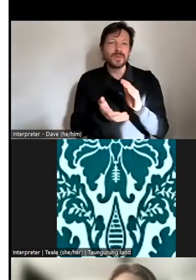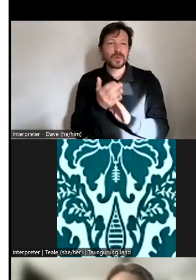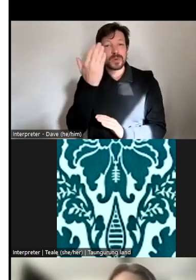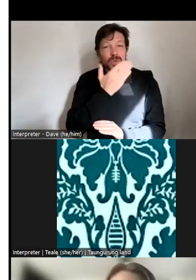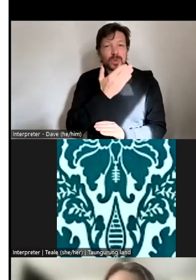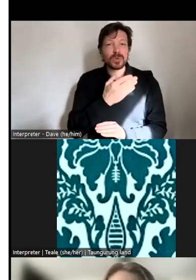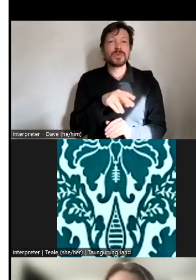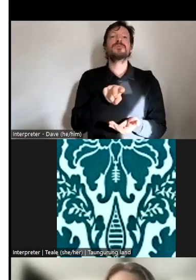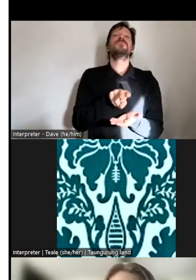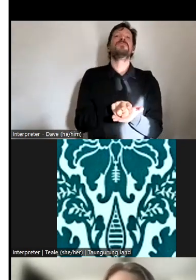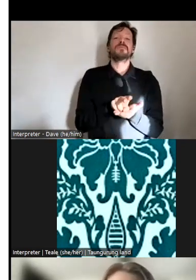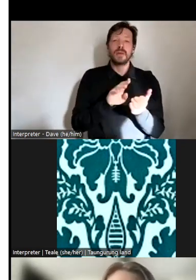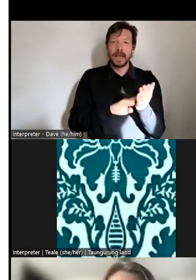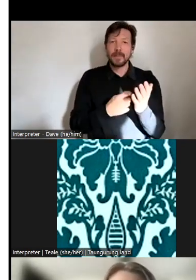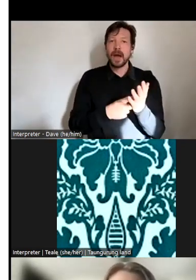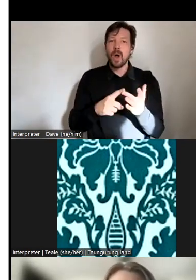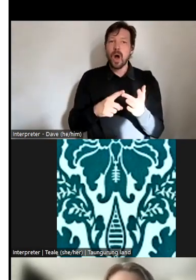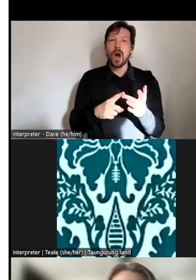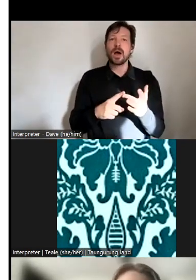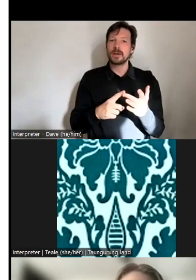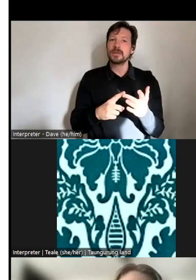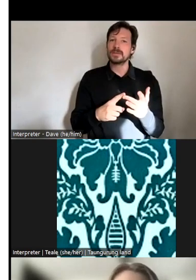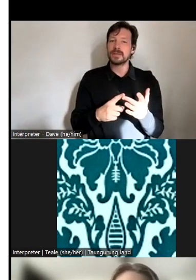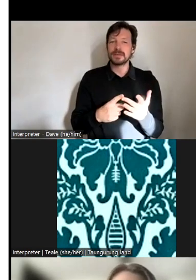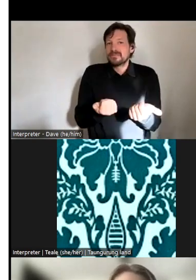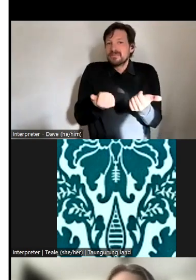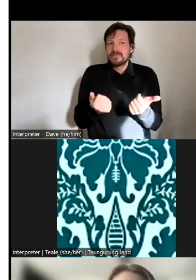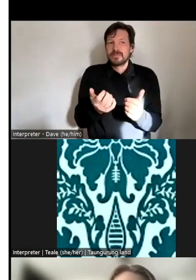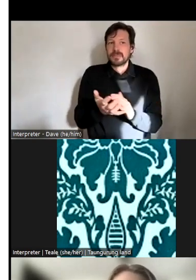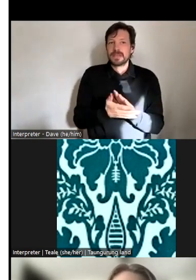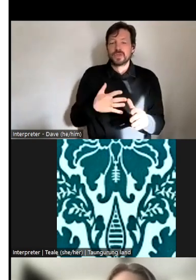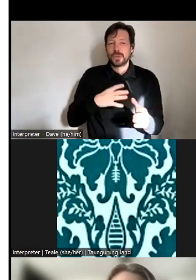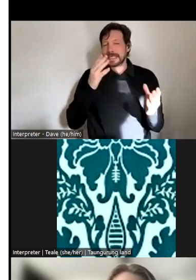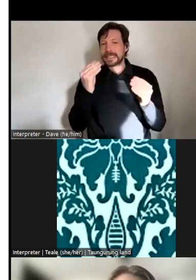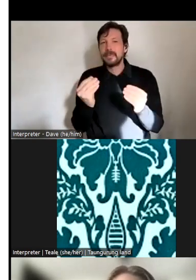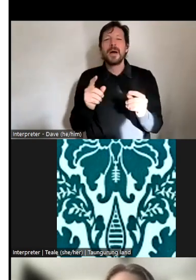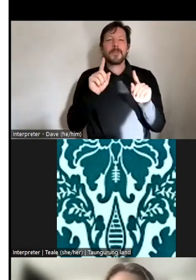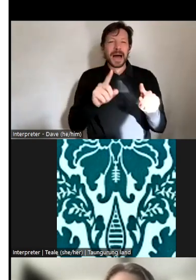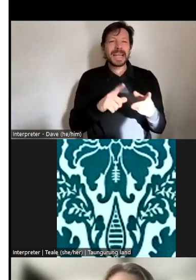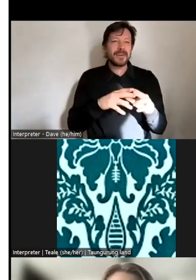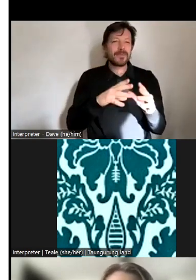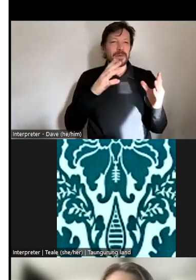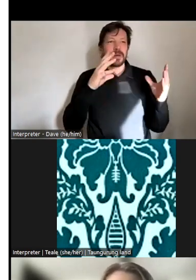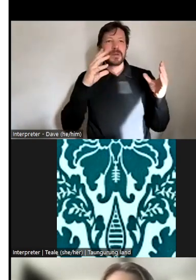and not needing an anaesthetic for it. But however, if the hearing is deteriorating it, it is really helpful to get one.